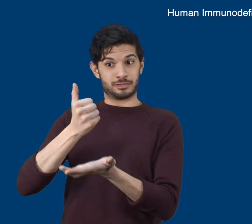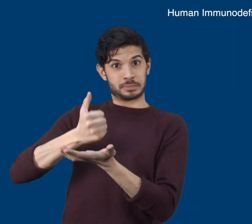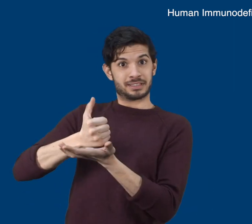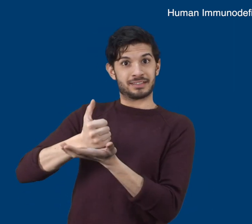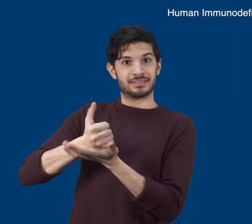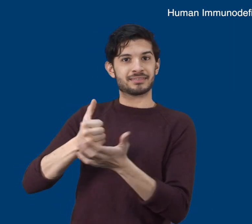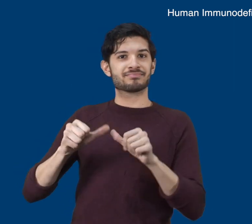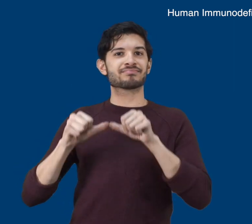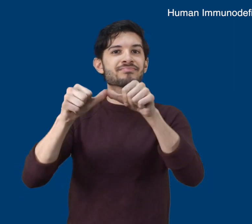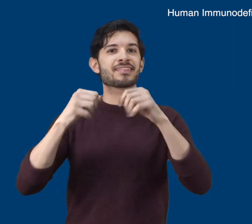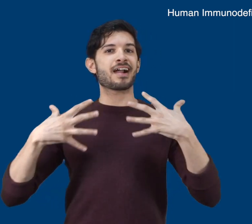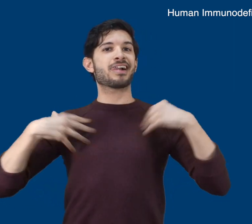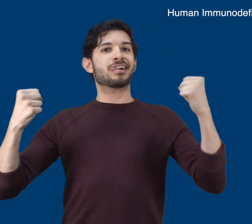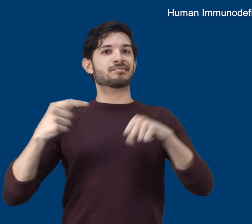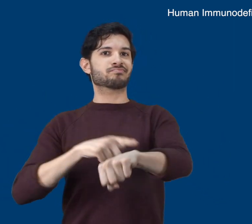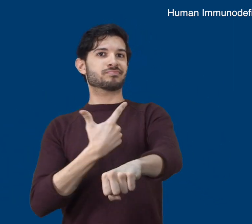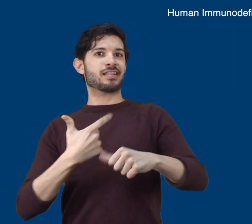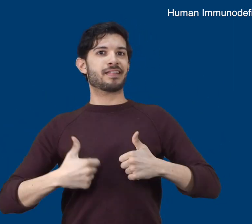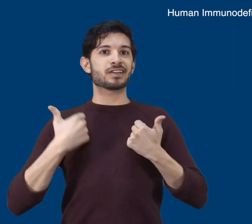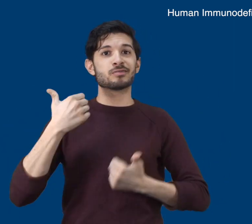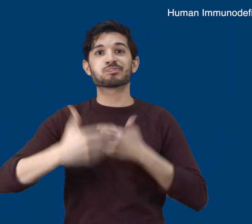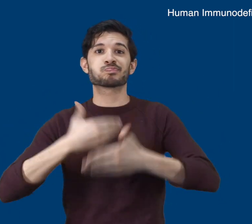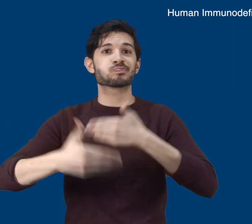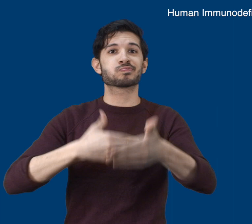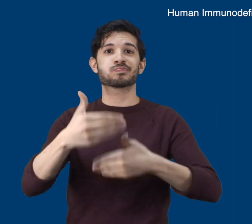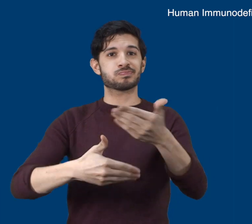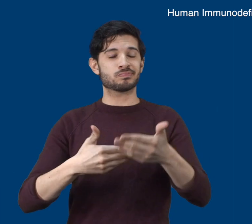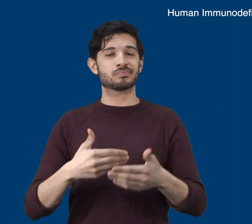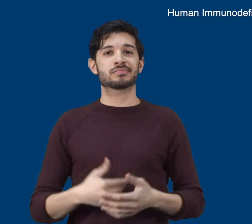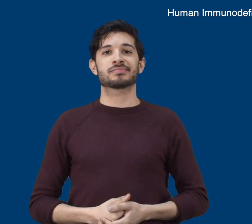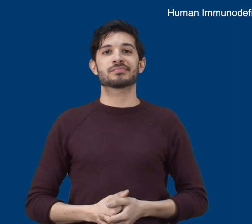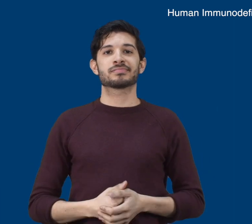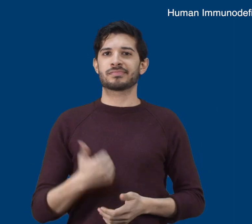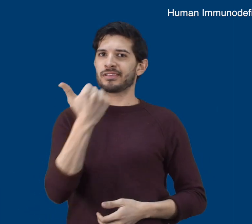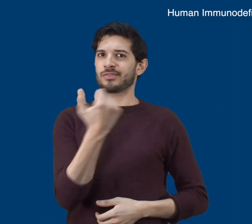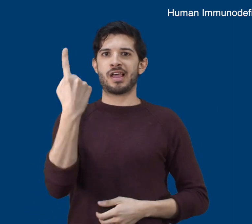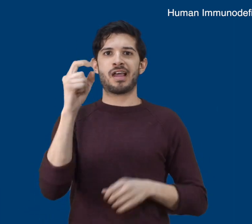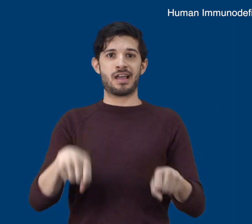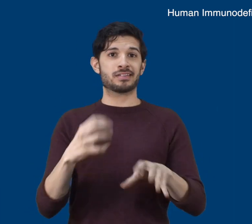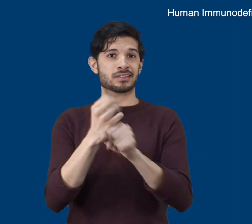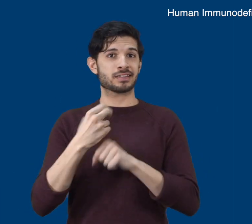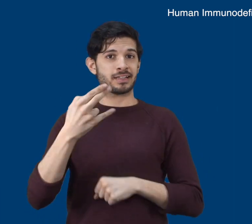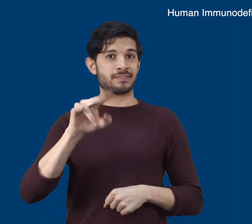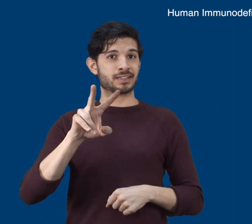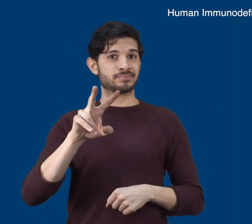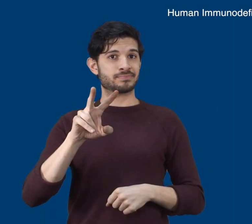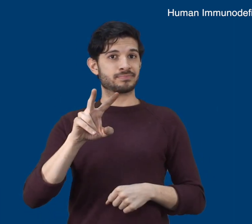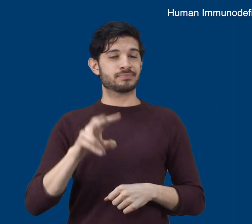With treatments, people with HIV can live long and healthy lives. Anyone can get HIV.